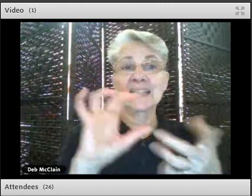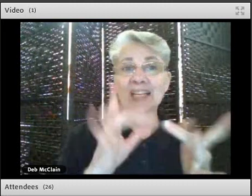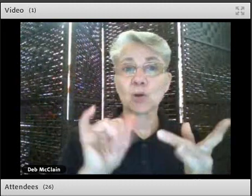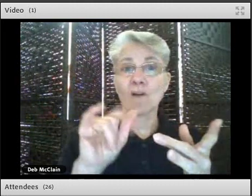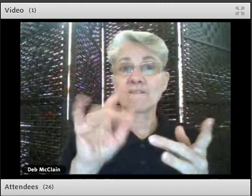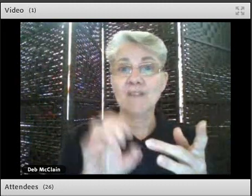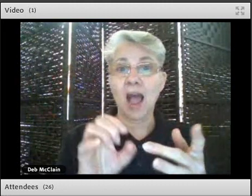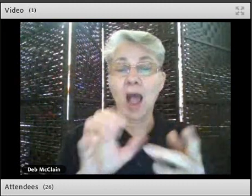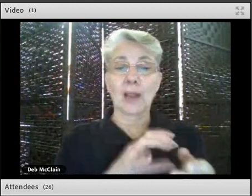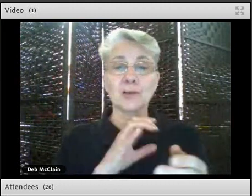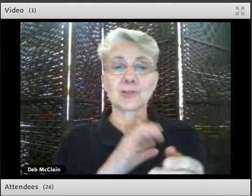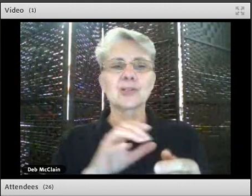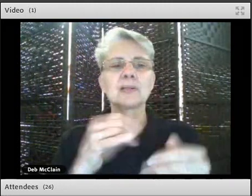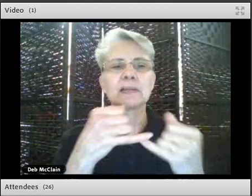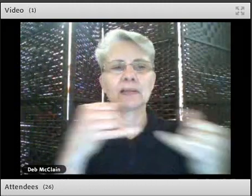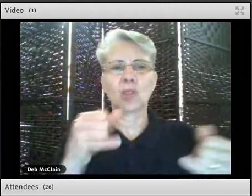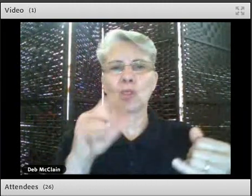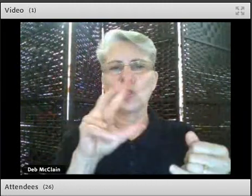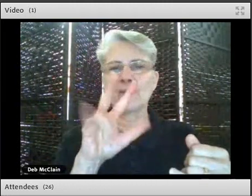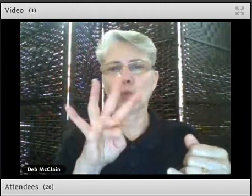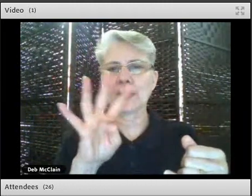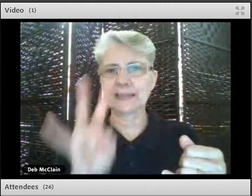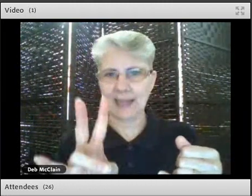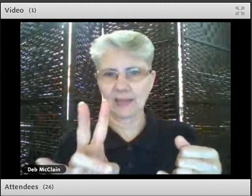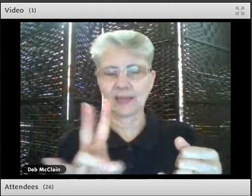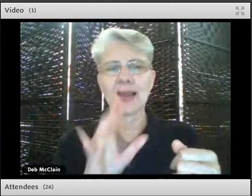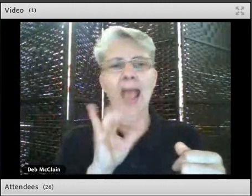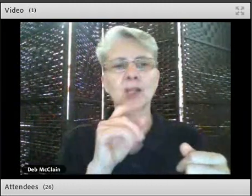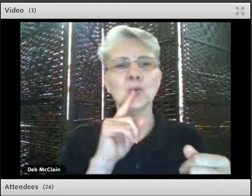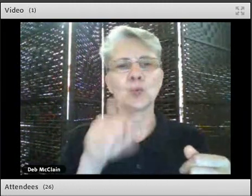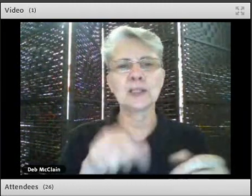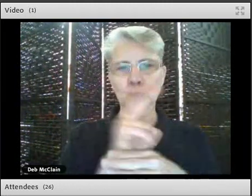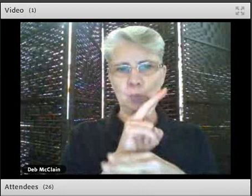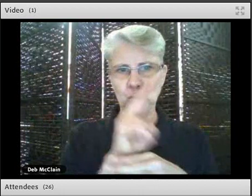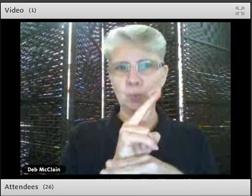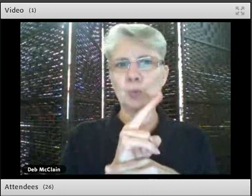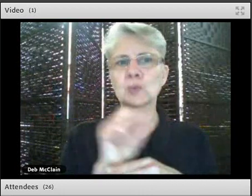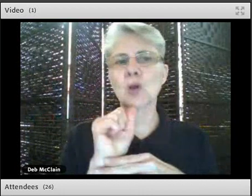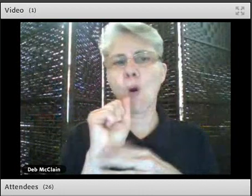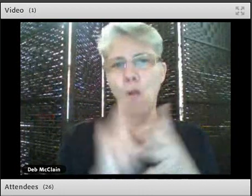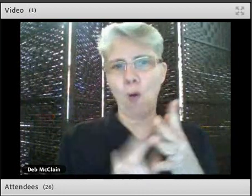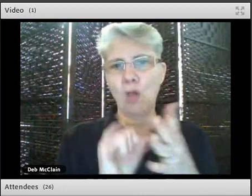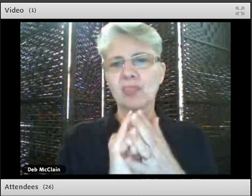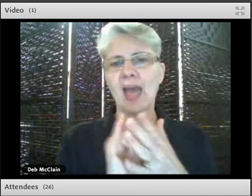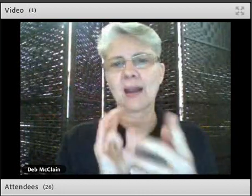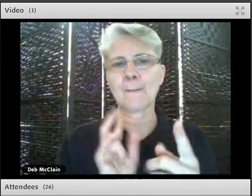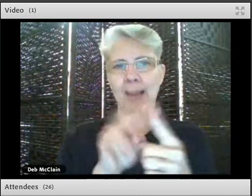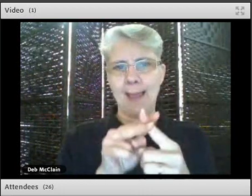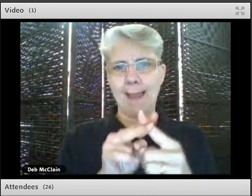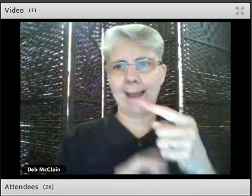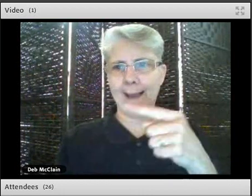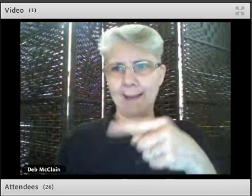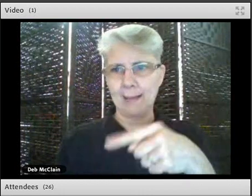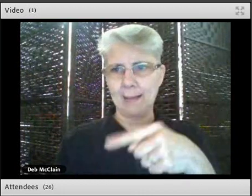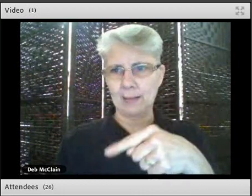Take what's readily ascertainable. So if it's jumping up and down in front of your face, that's readily ascertainable.